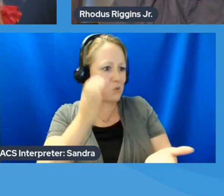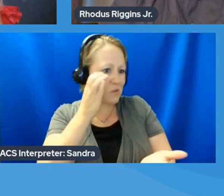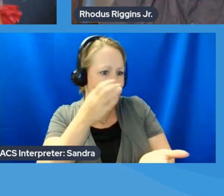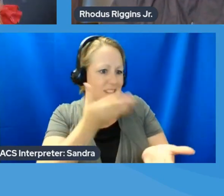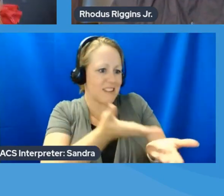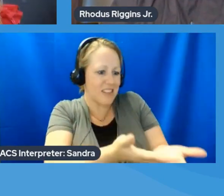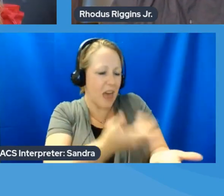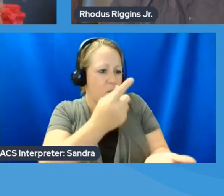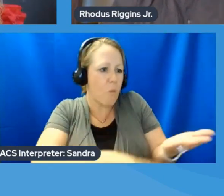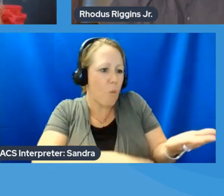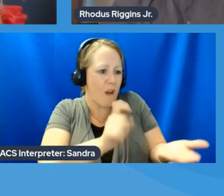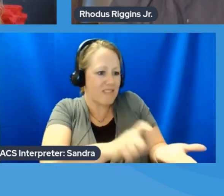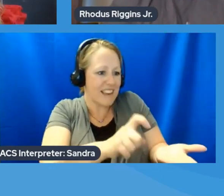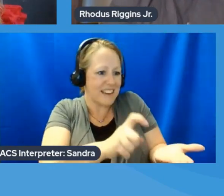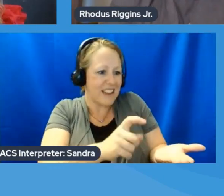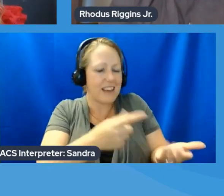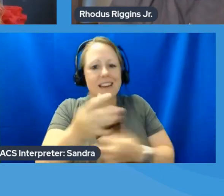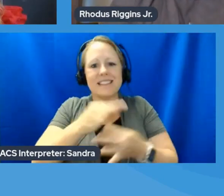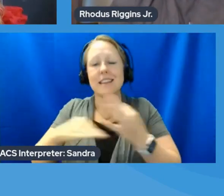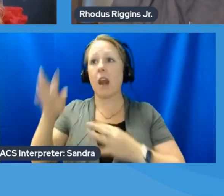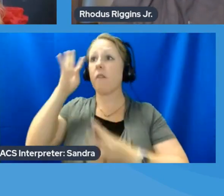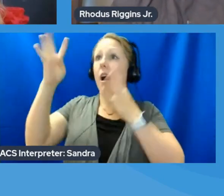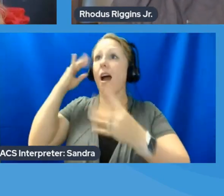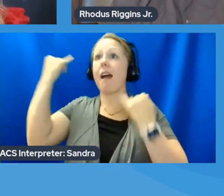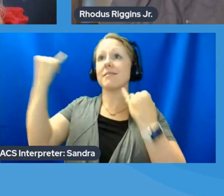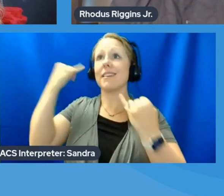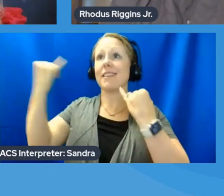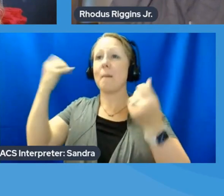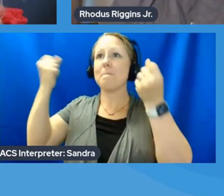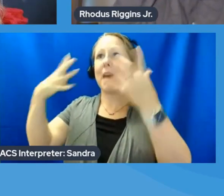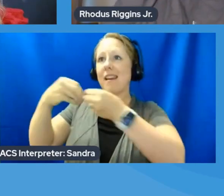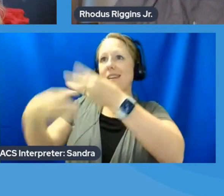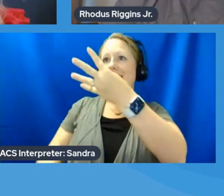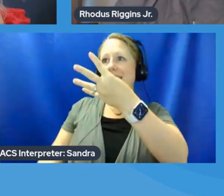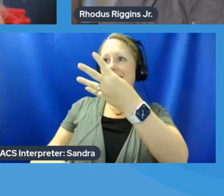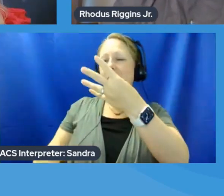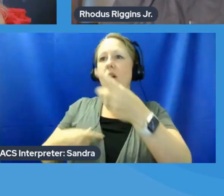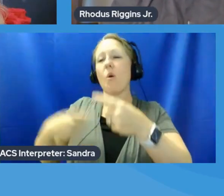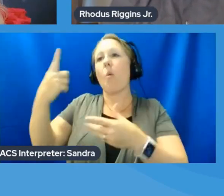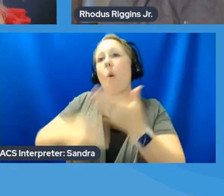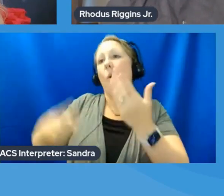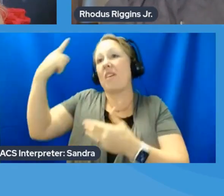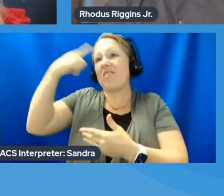how best to meet those needs, what we think they are. Thank you, Chih-Ing. We do that too well.